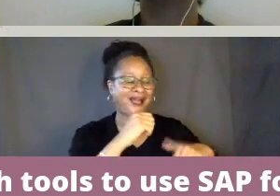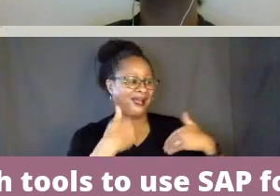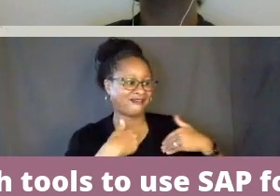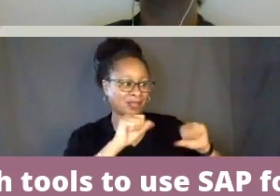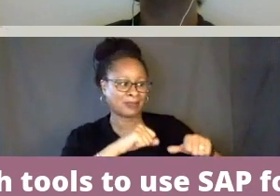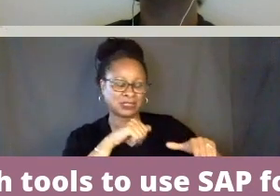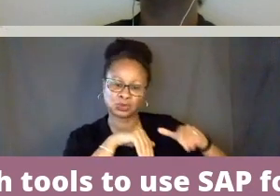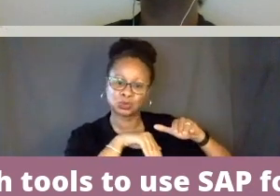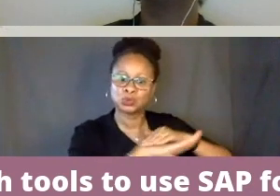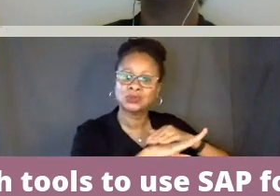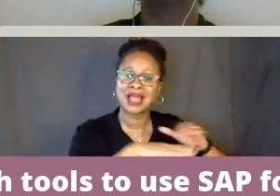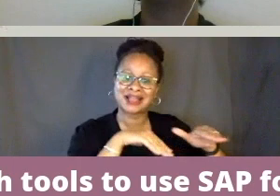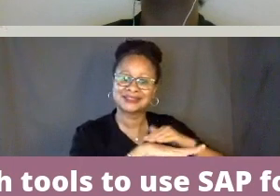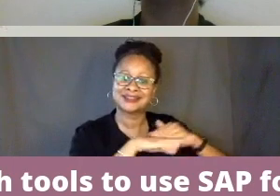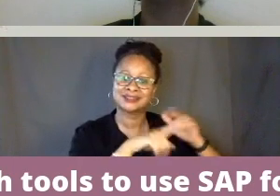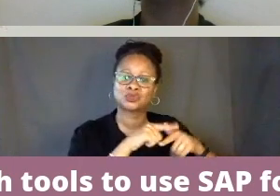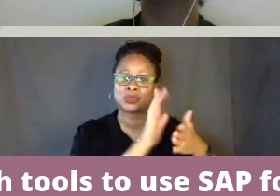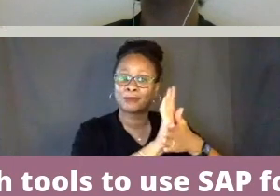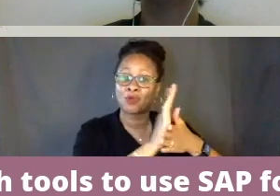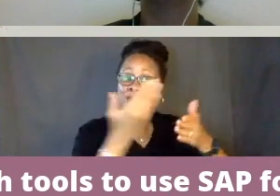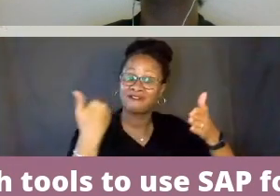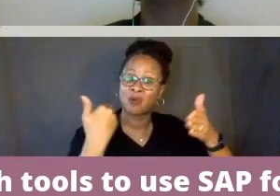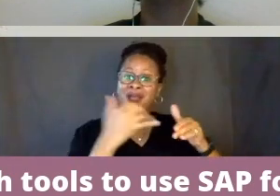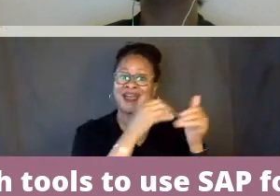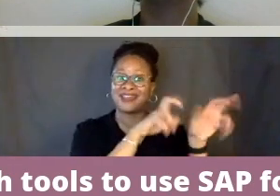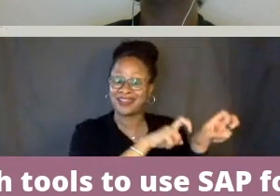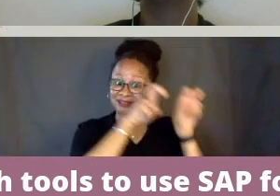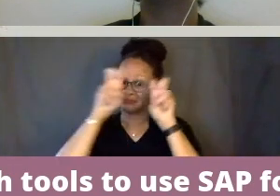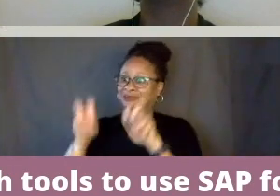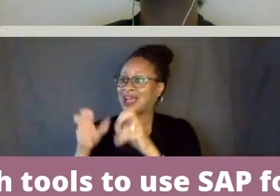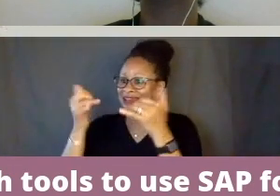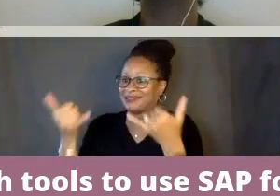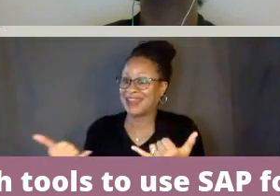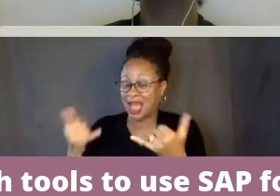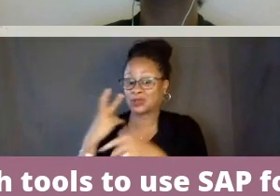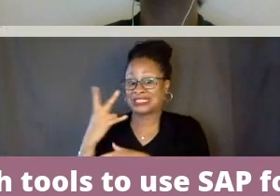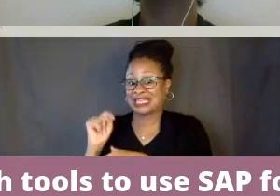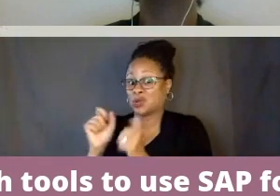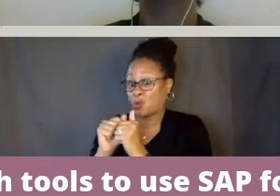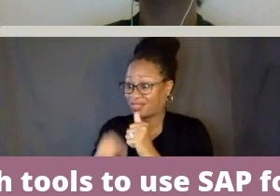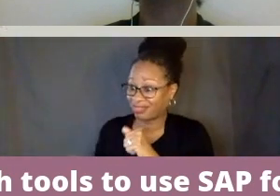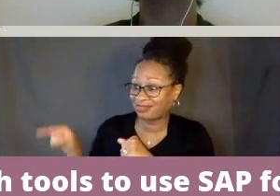and then being able to see it, and being able to see it with them.